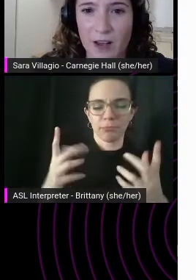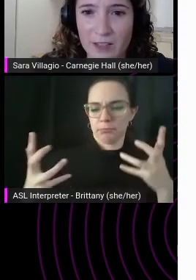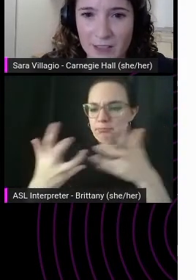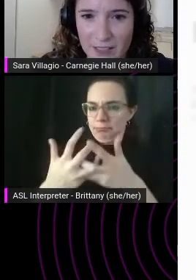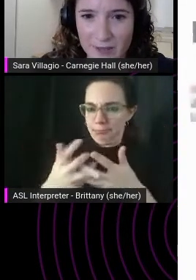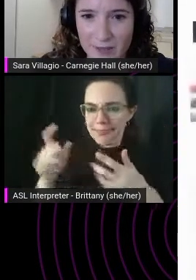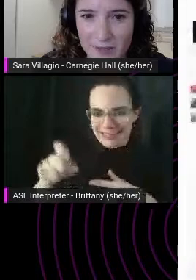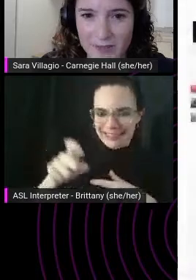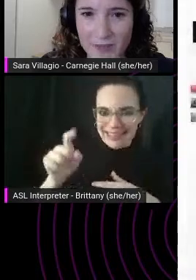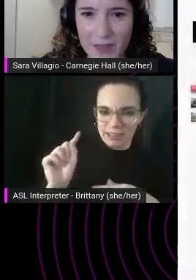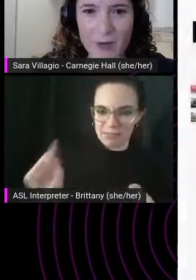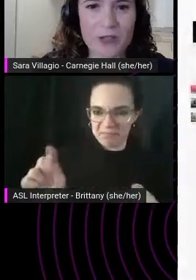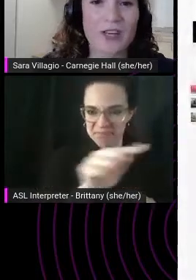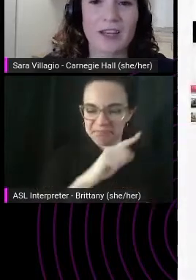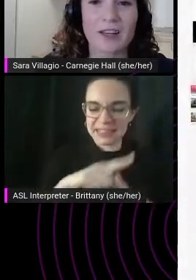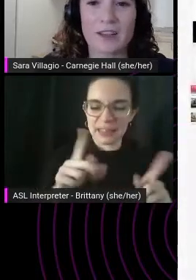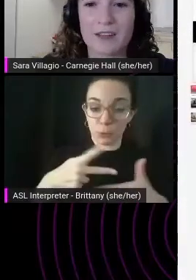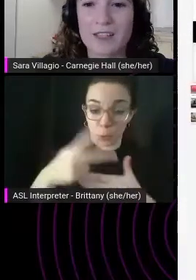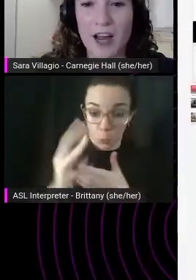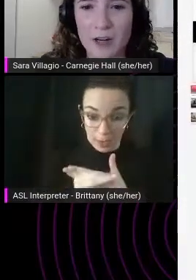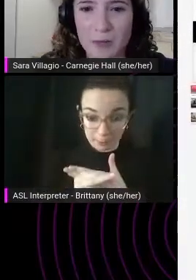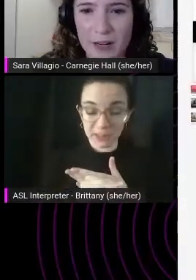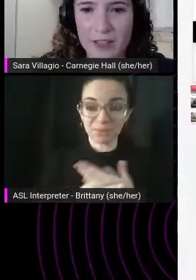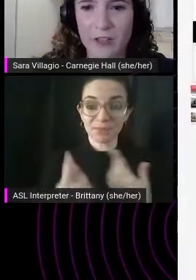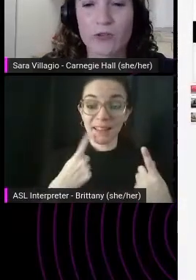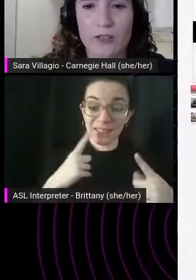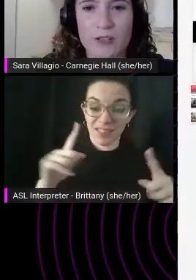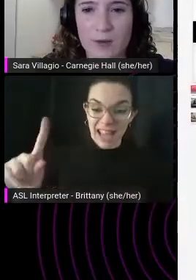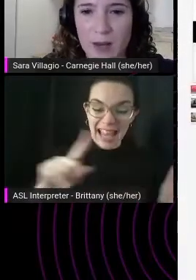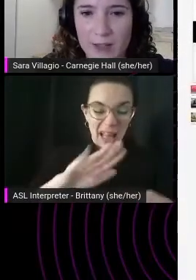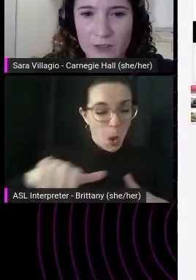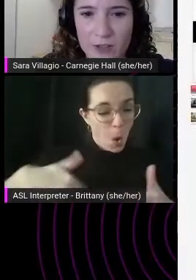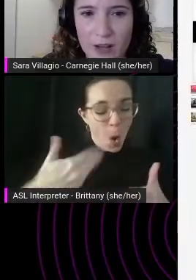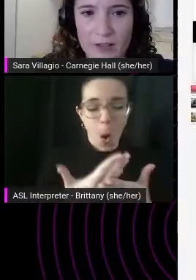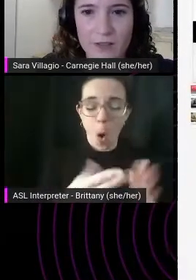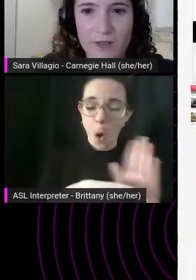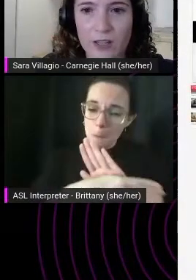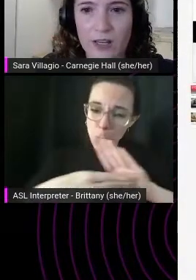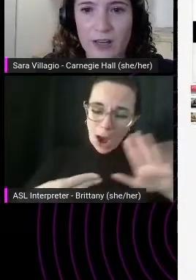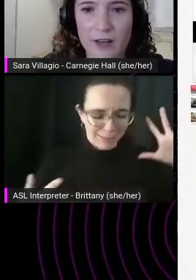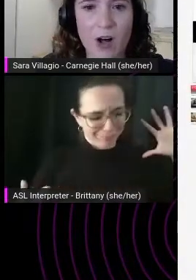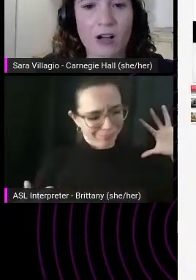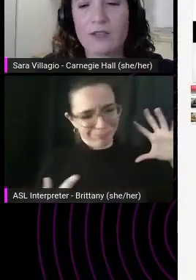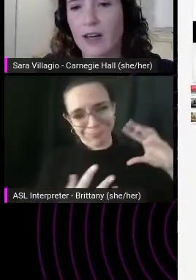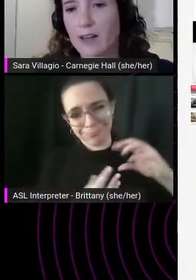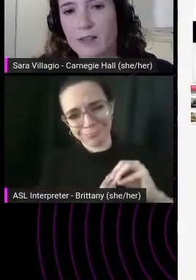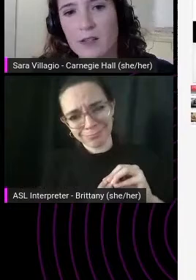Finally, when you take the entire brand and go through the same exercise of looking at all of the assets